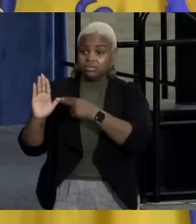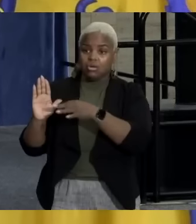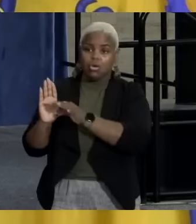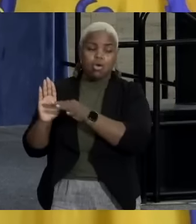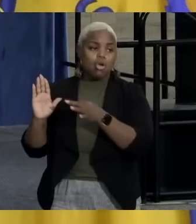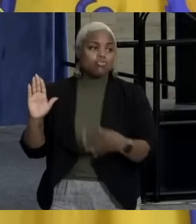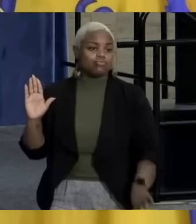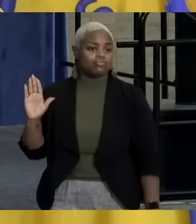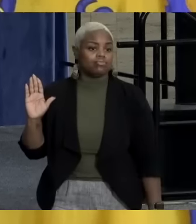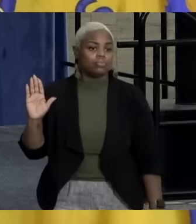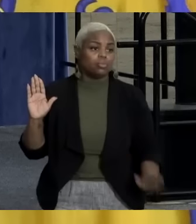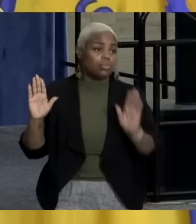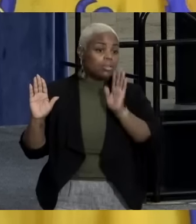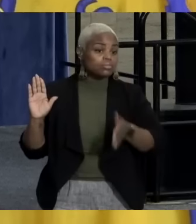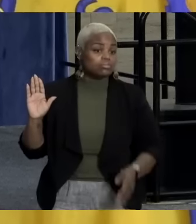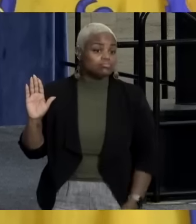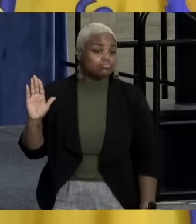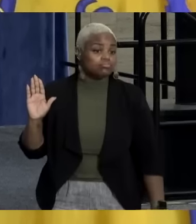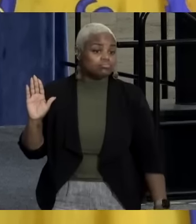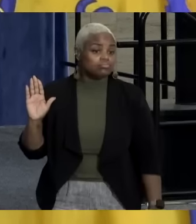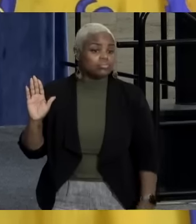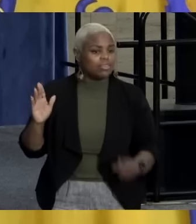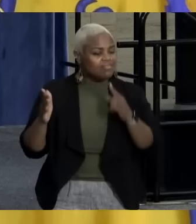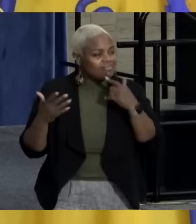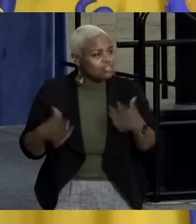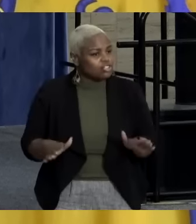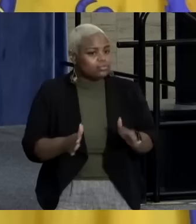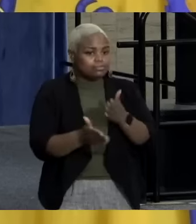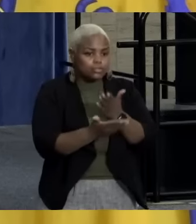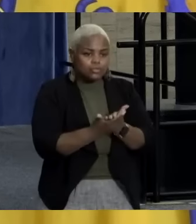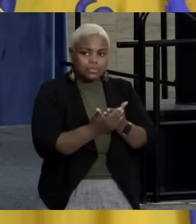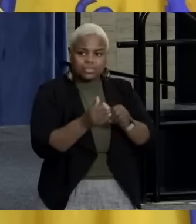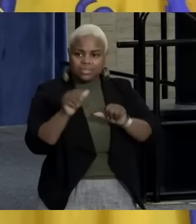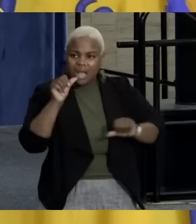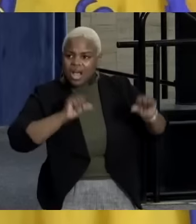This is based on a robust review of the latest scientific evidence, our expert panel at the